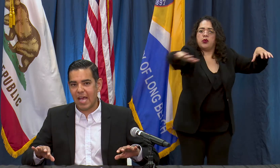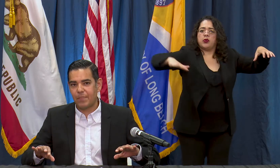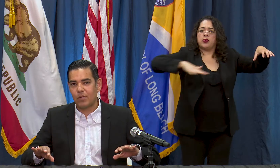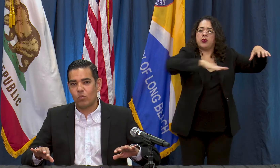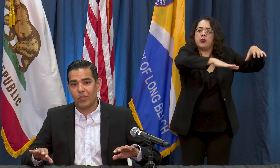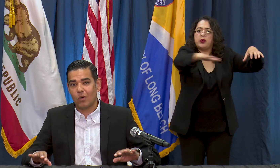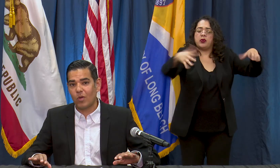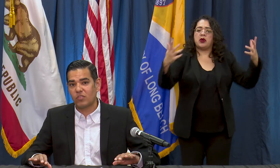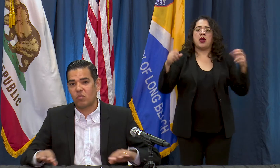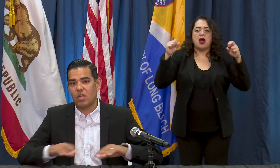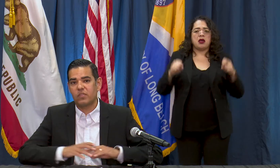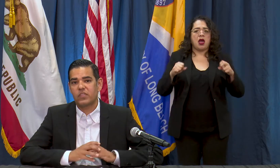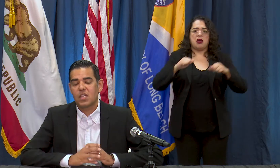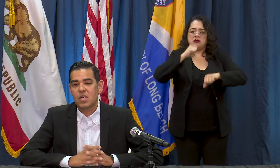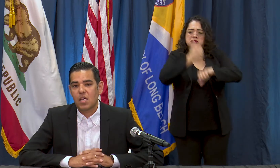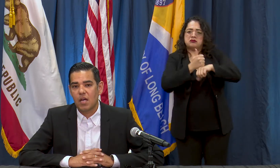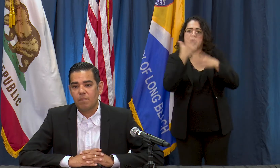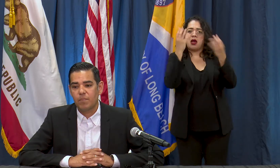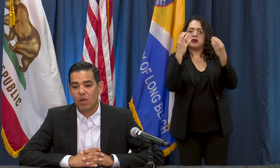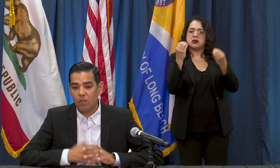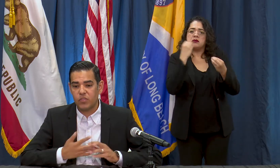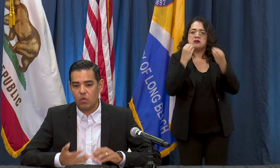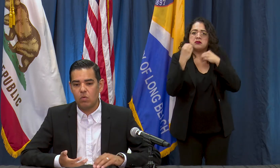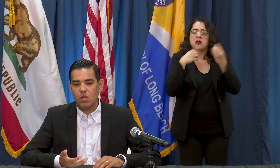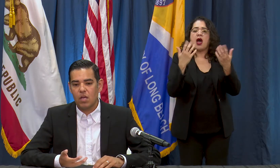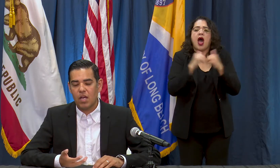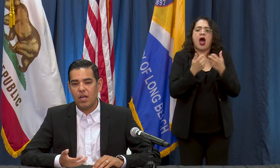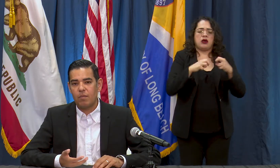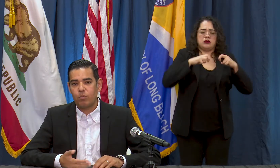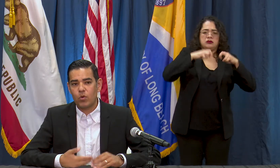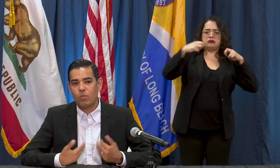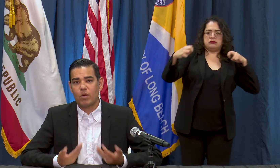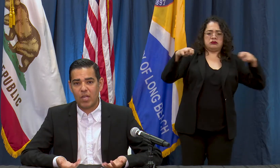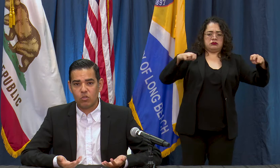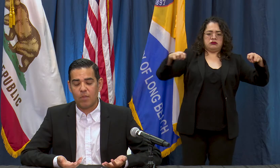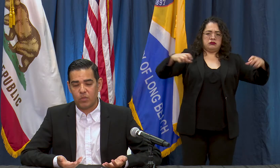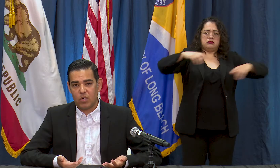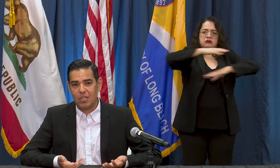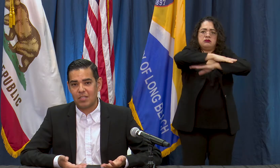happen within our restaurants, but also create recreational opportunities in